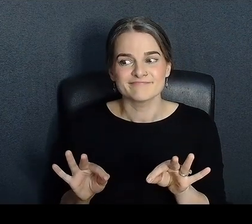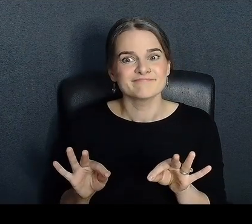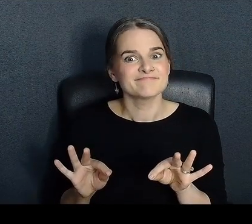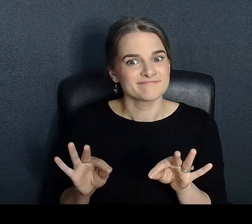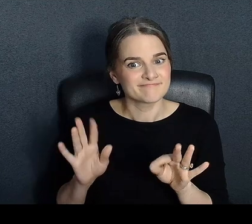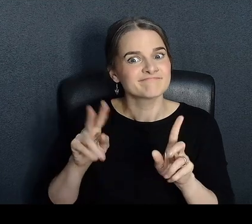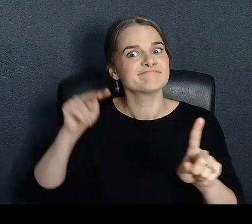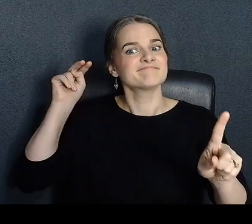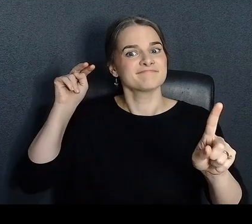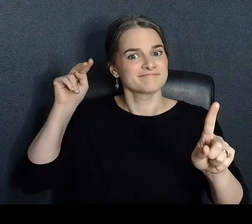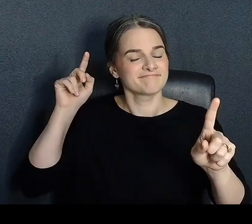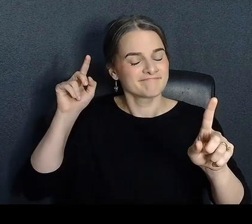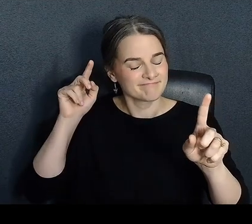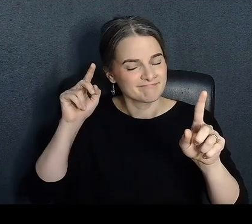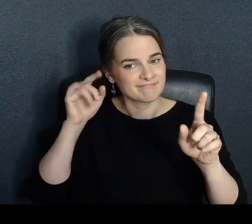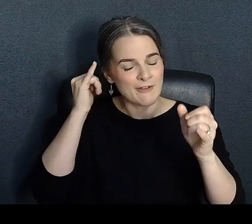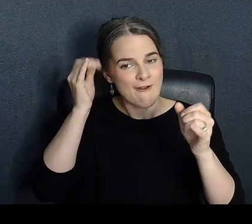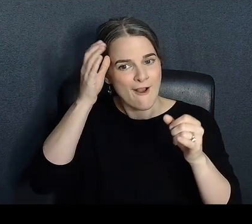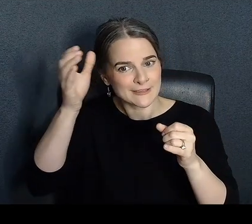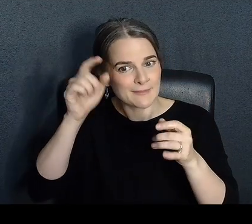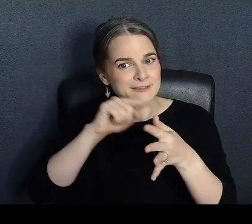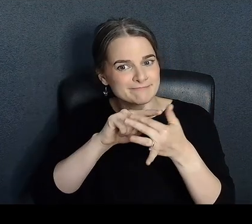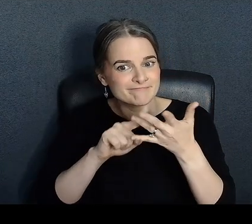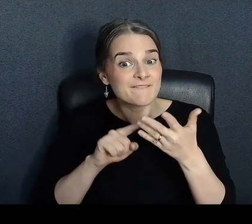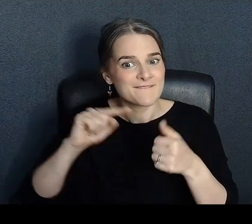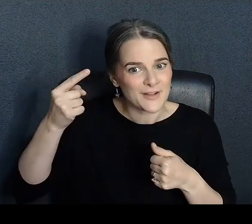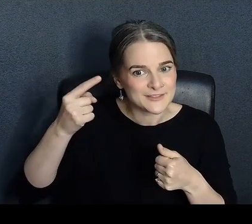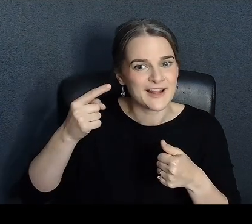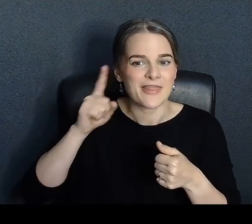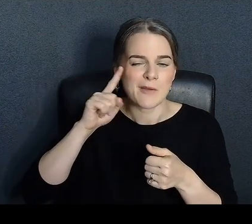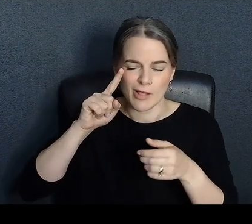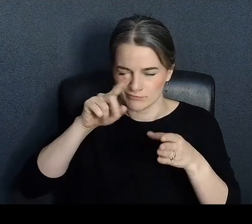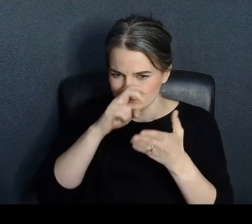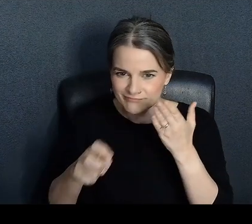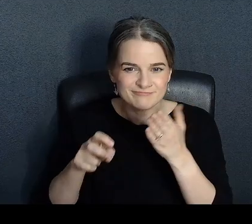and then we'll get to the specialized equipment. So some hearing facts.